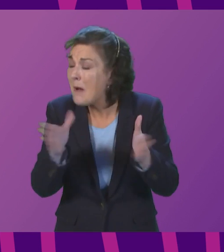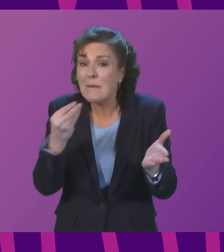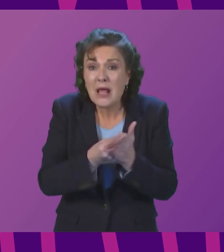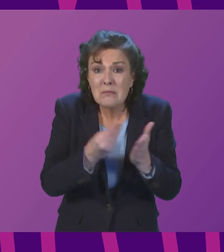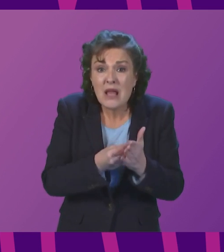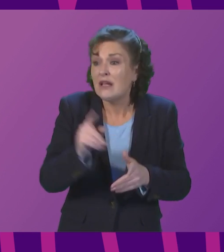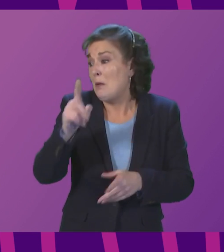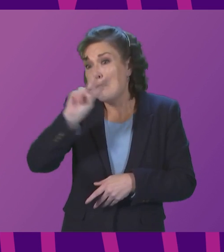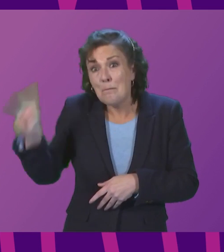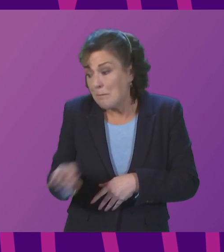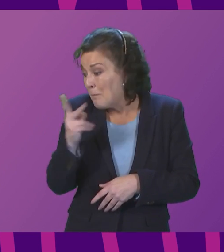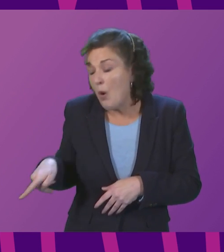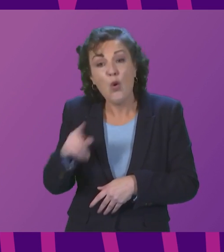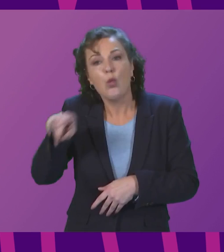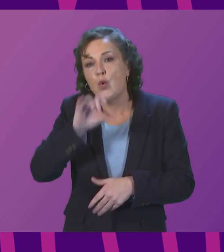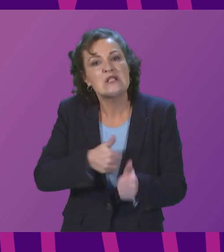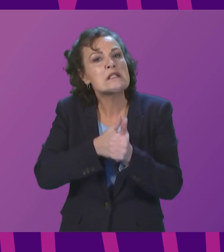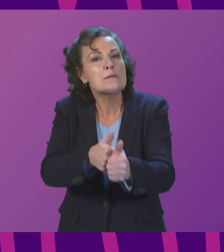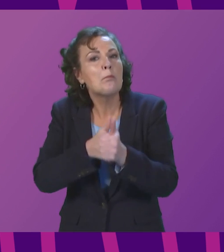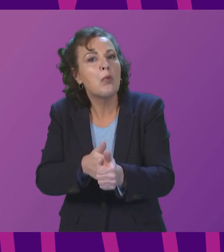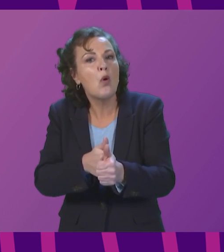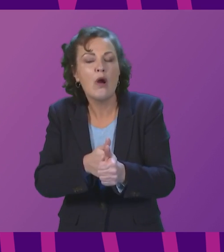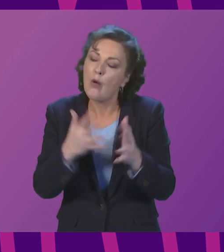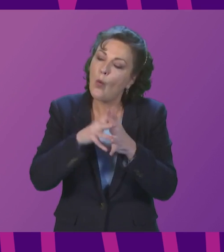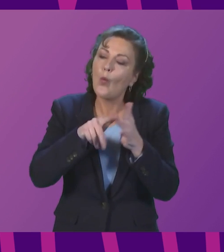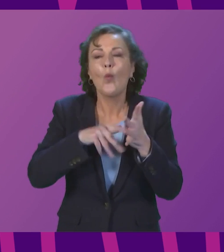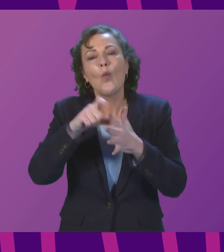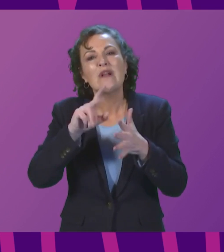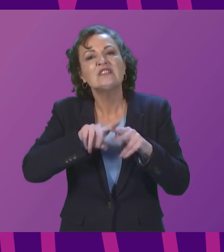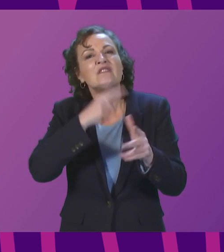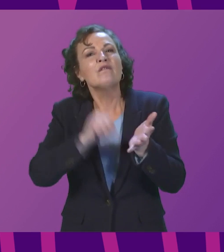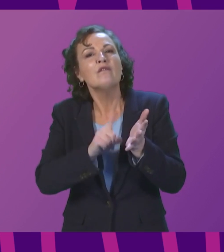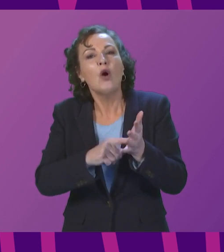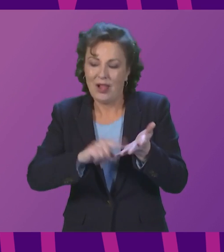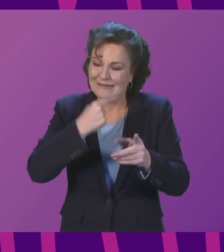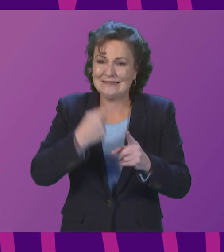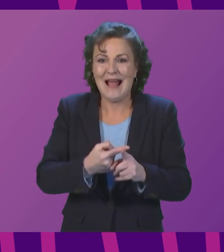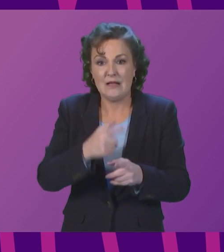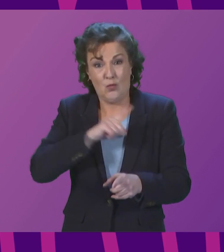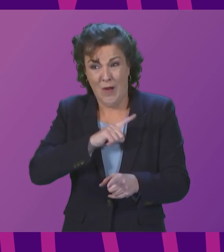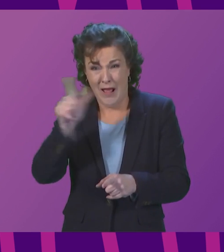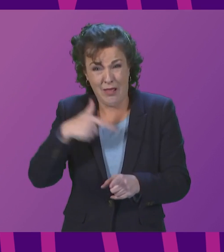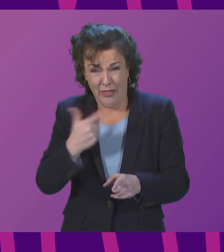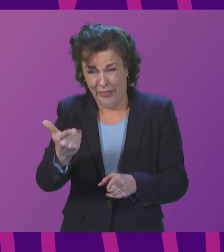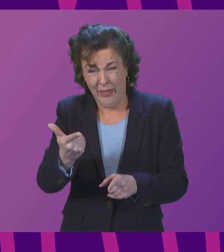Both Governments fail to back a windfall tax on energy companies that are raking in billions of pounds while bills go up for millions of people.